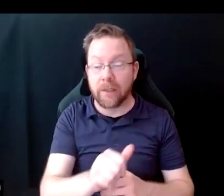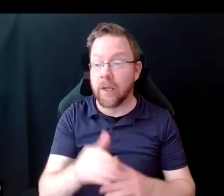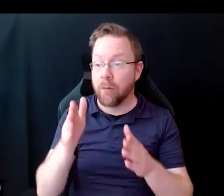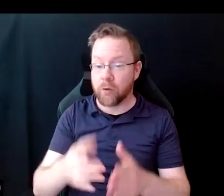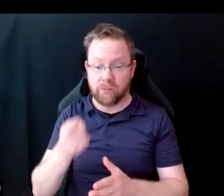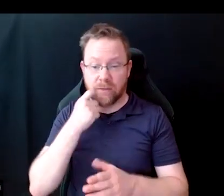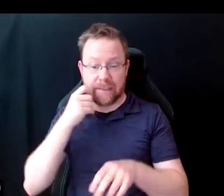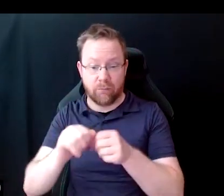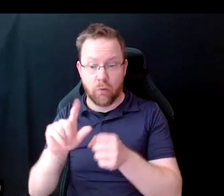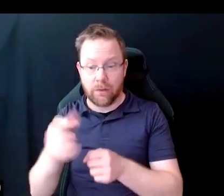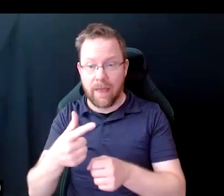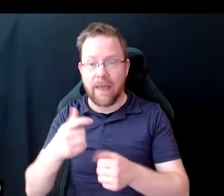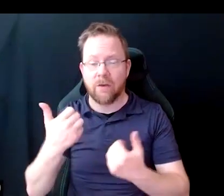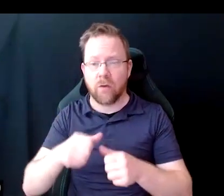to get around on crutches or in a wheelchair,